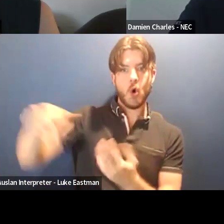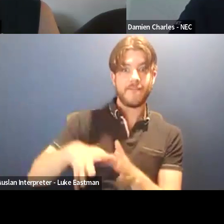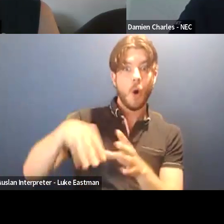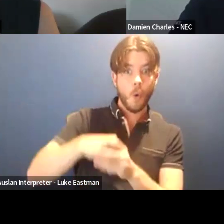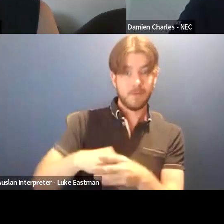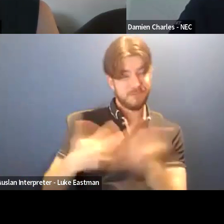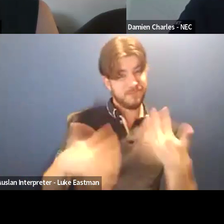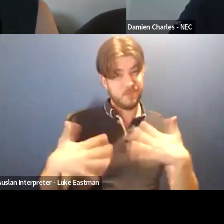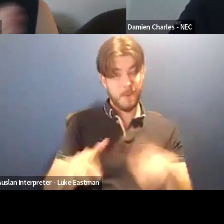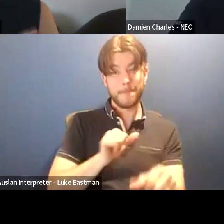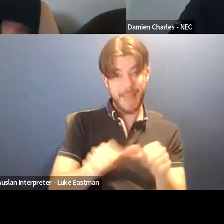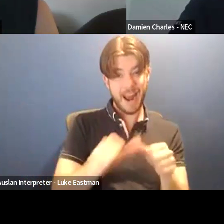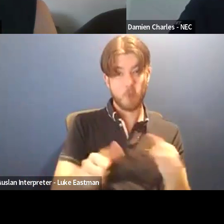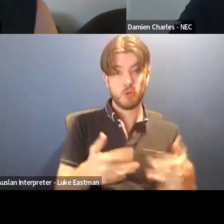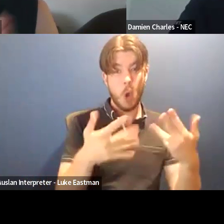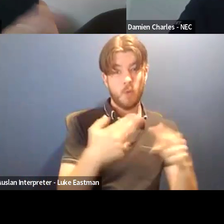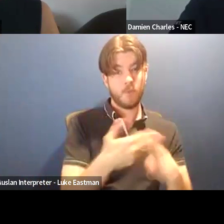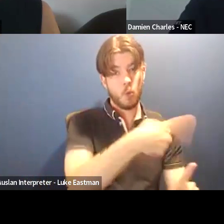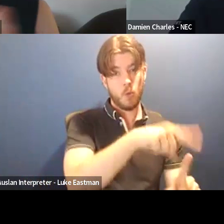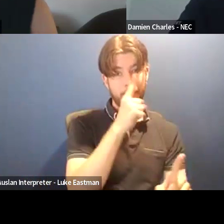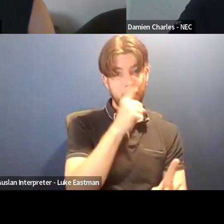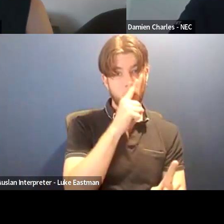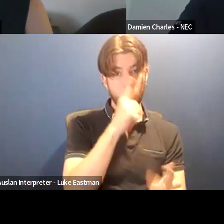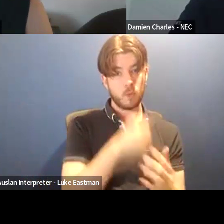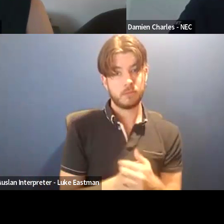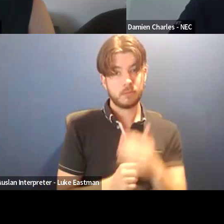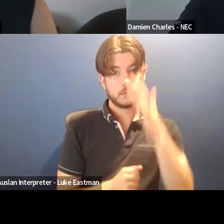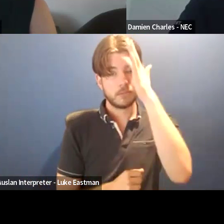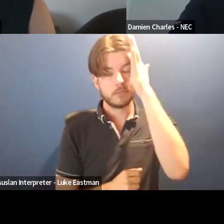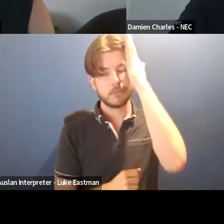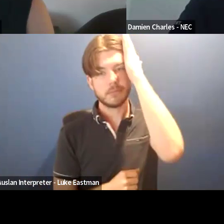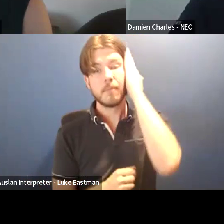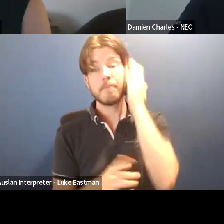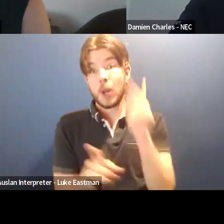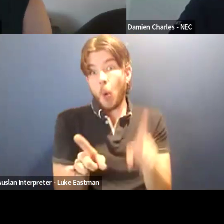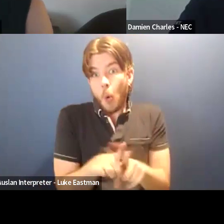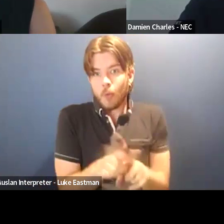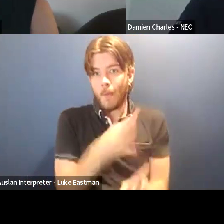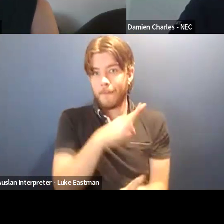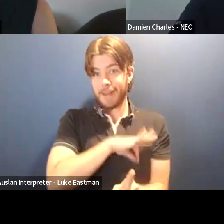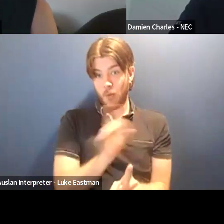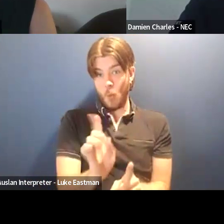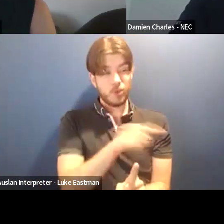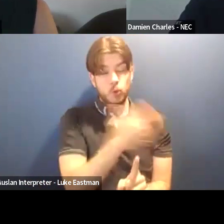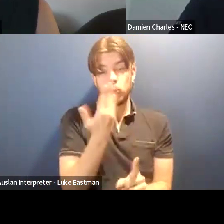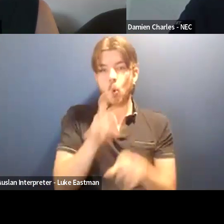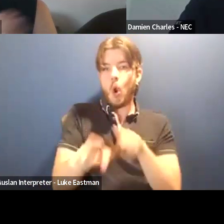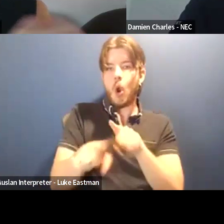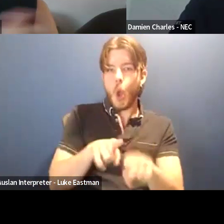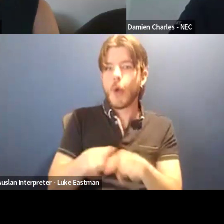also saw that people learned from each other so schools learned more about the employment system, the employment